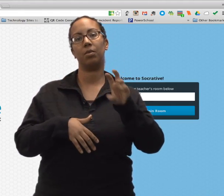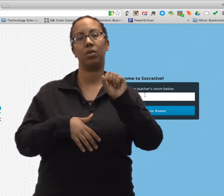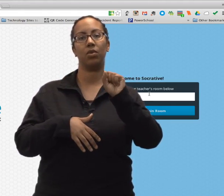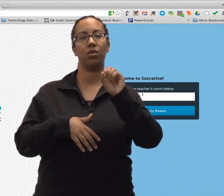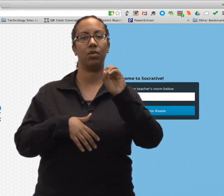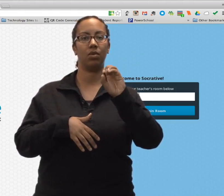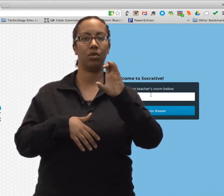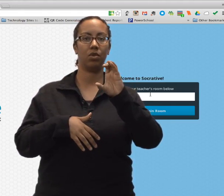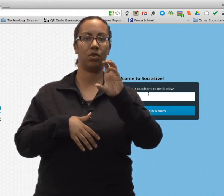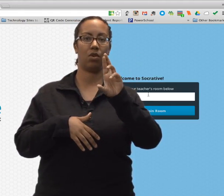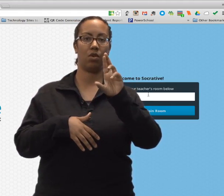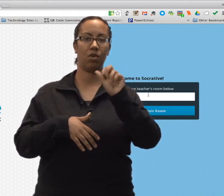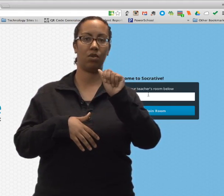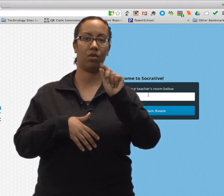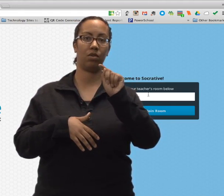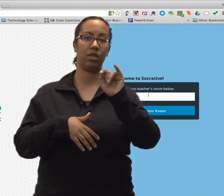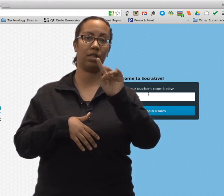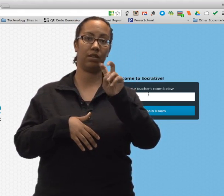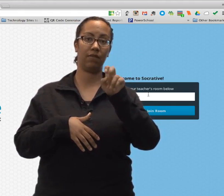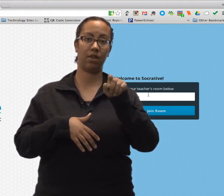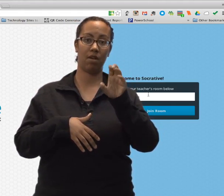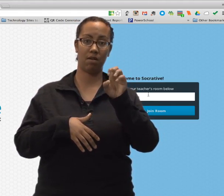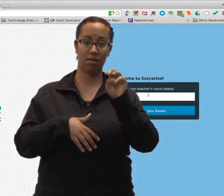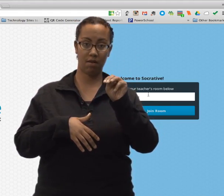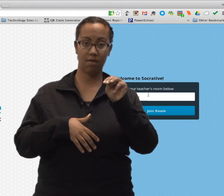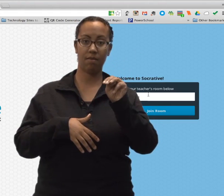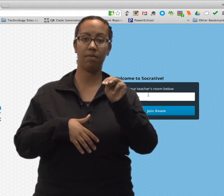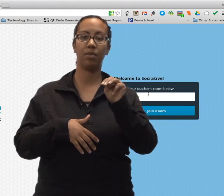It's just like when you go into the website, Socrative.com,